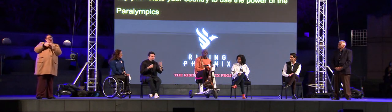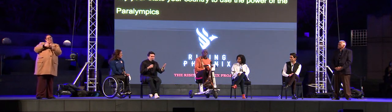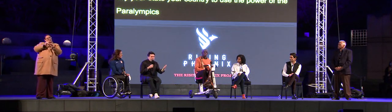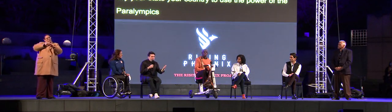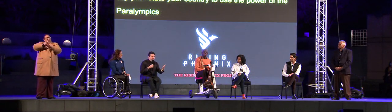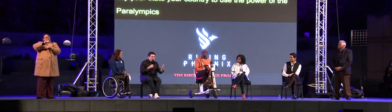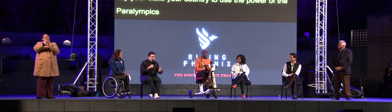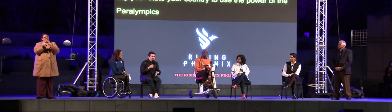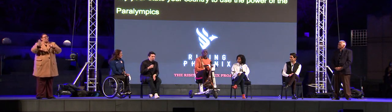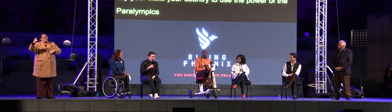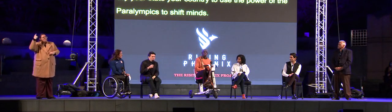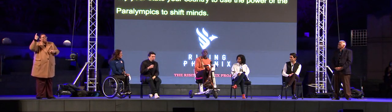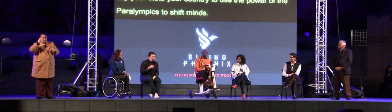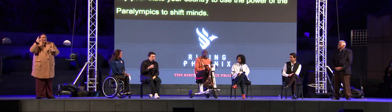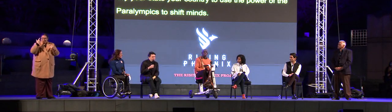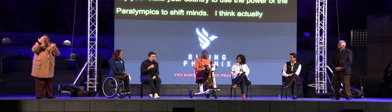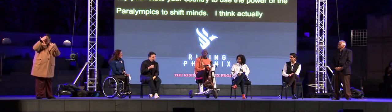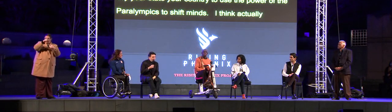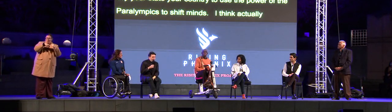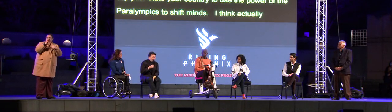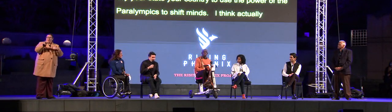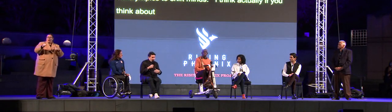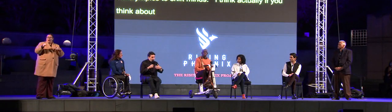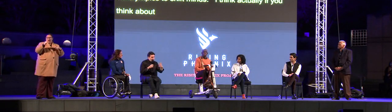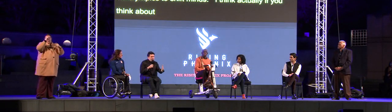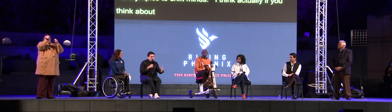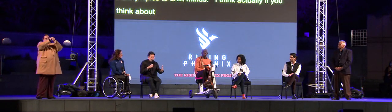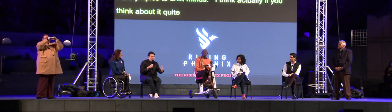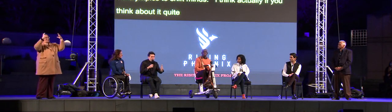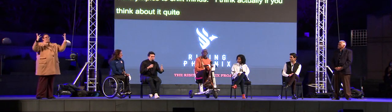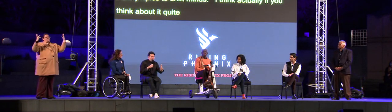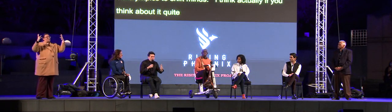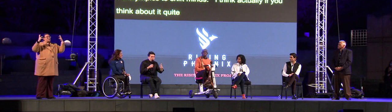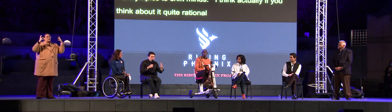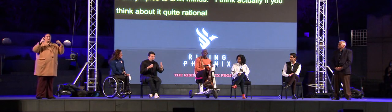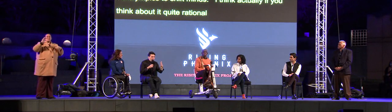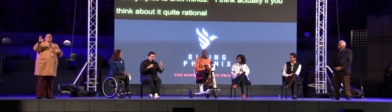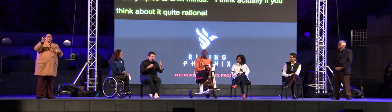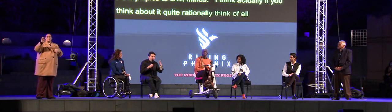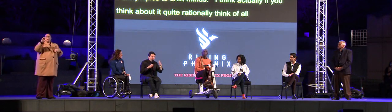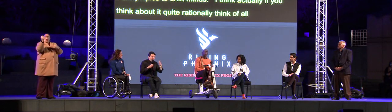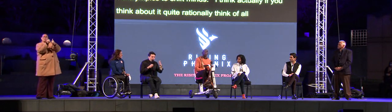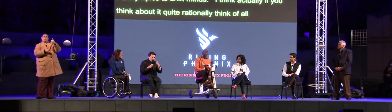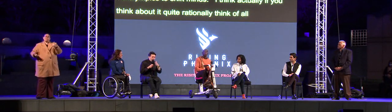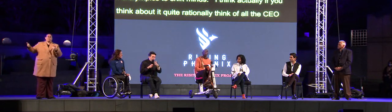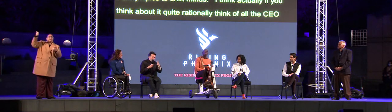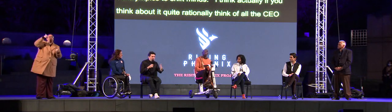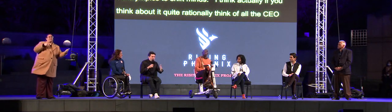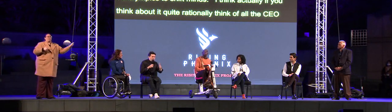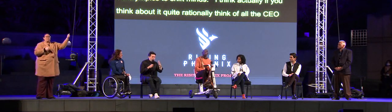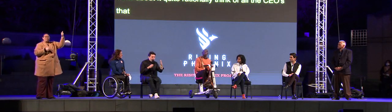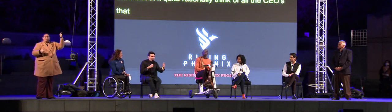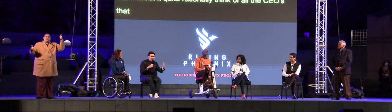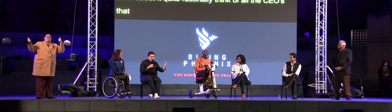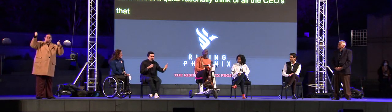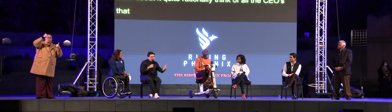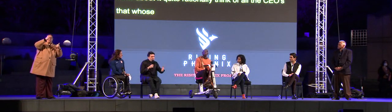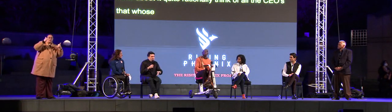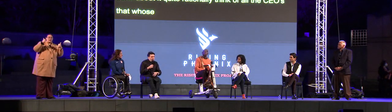Actually, if you think about it quite rationally, think of all the CEOs whose brands will back the games,